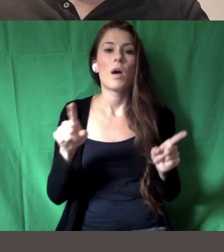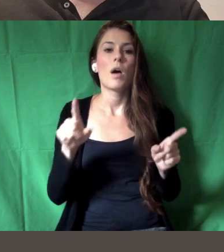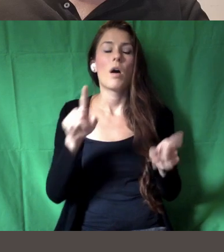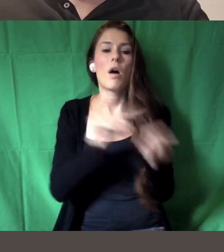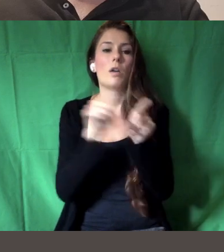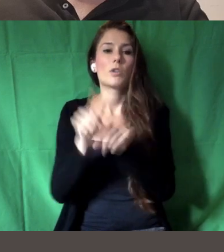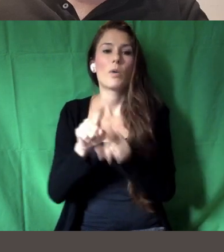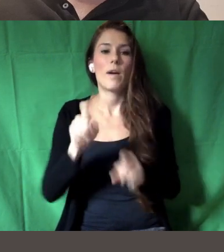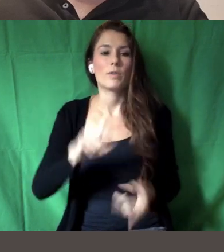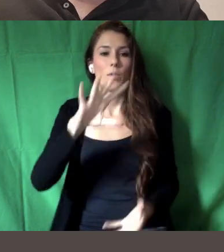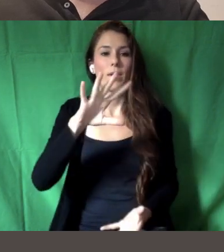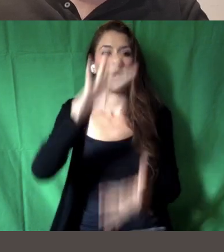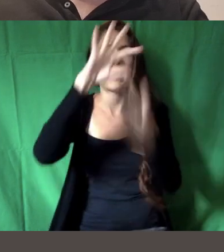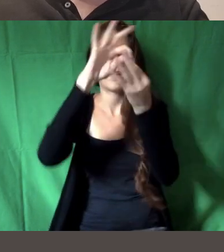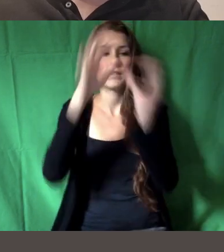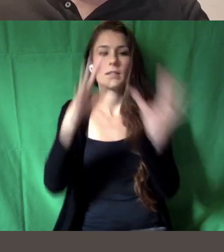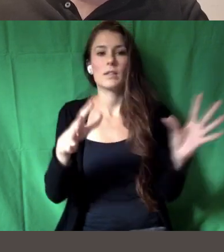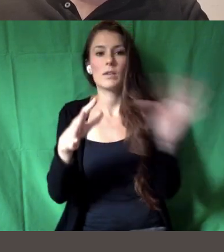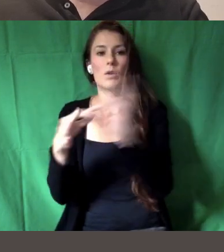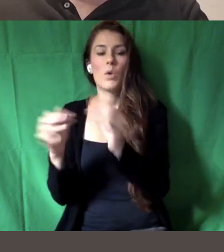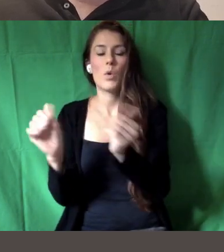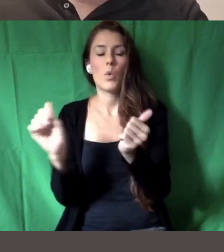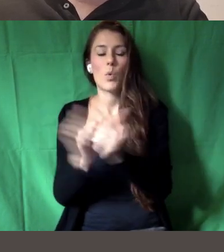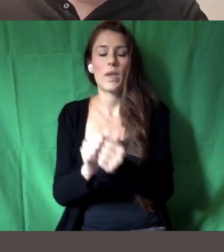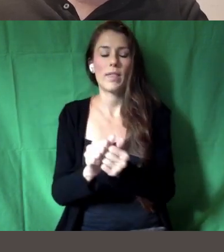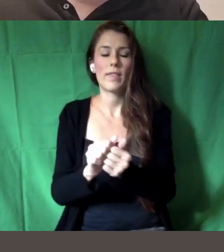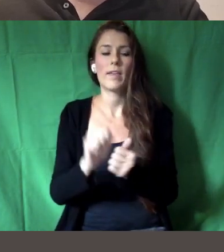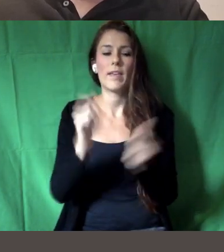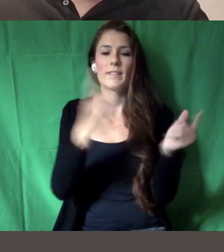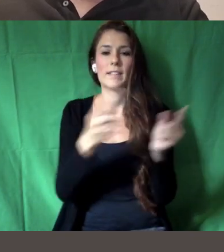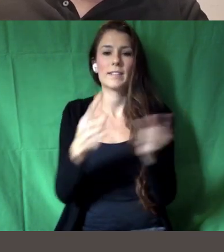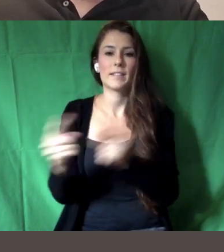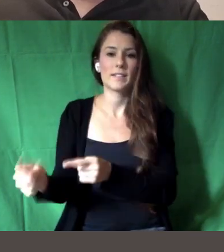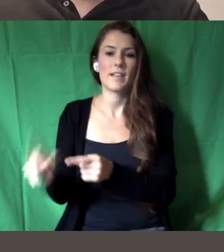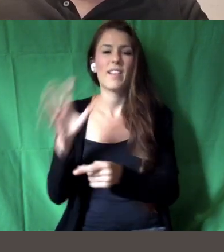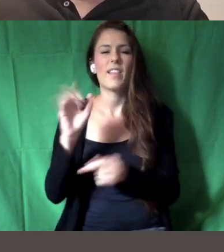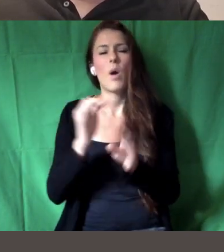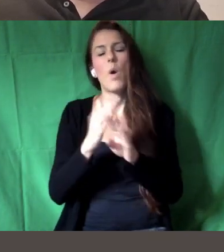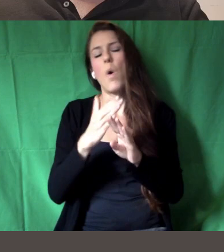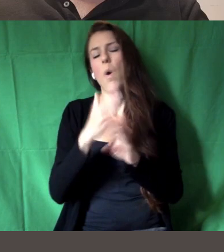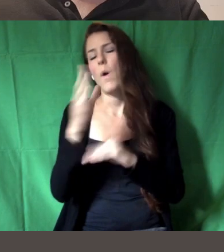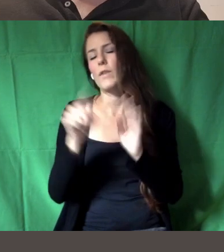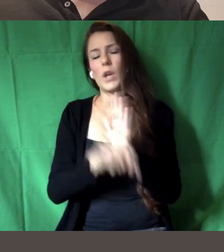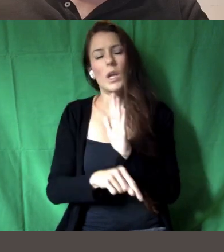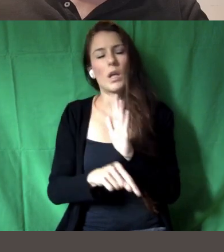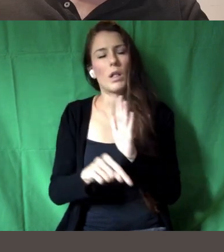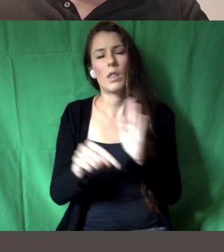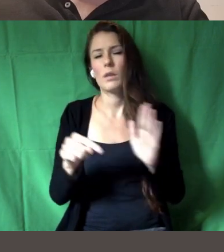instances. Using SSH traditional technique is overkill and cumbersome in this environment